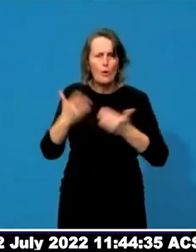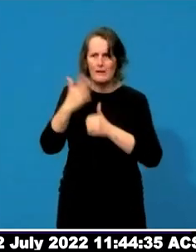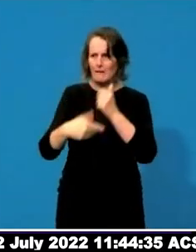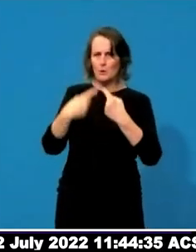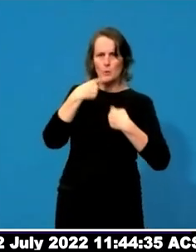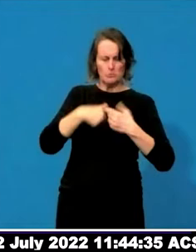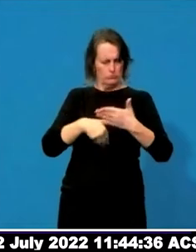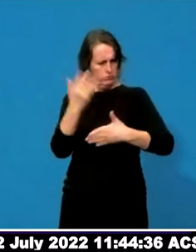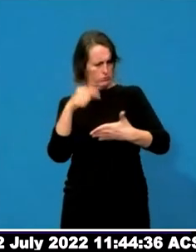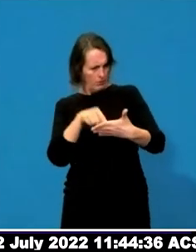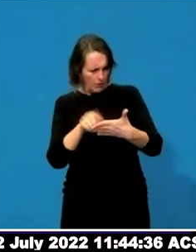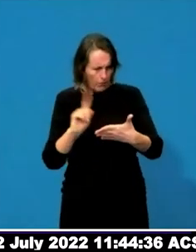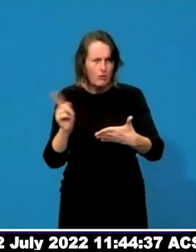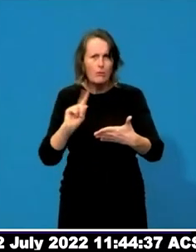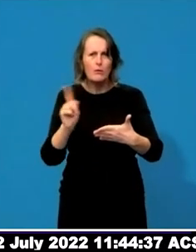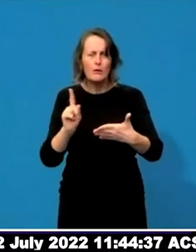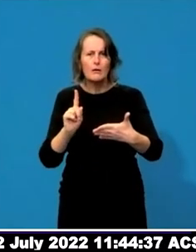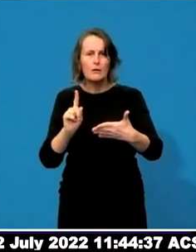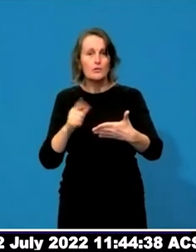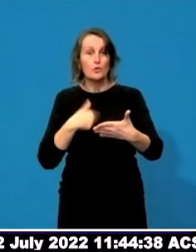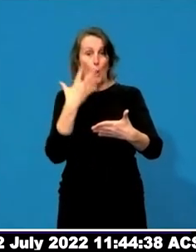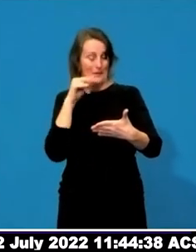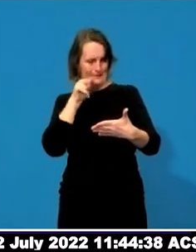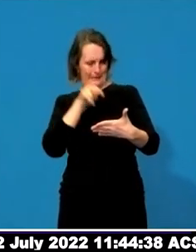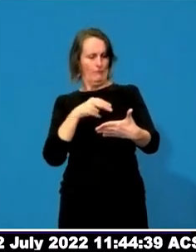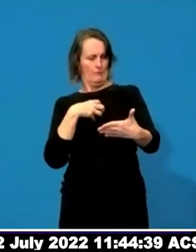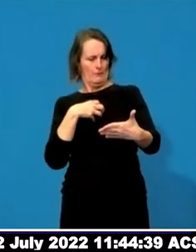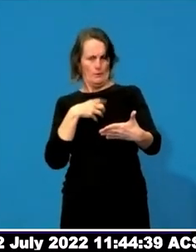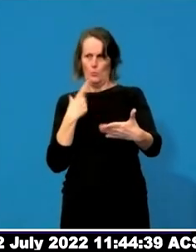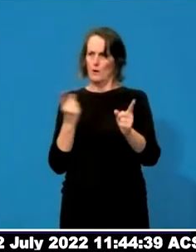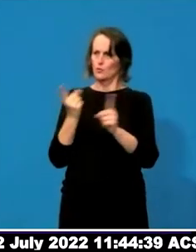and it's just opening the plan and discovering that that was the decision.